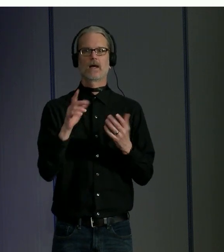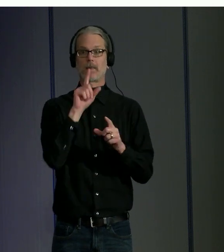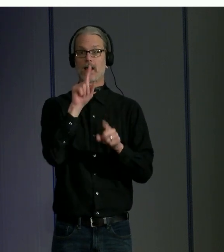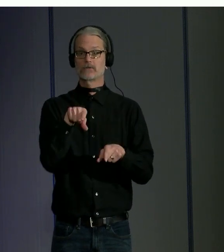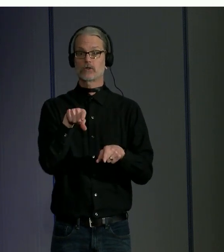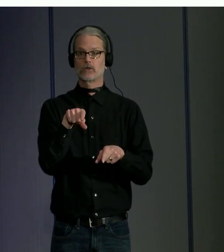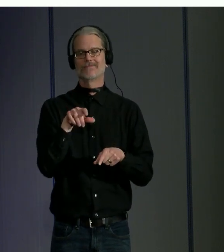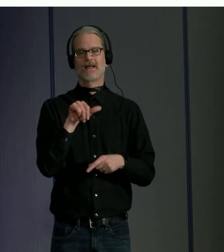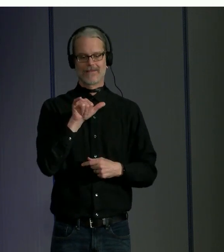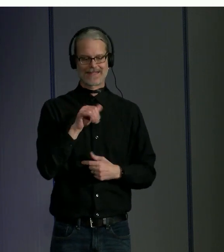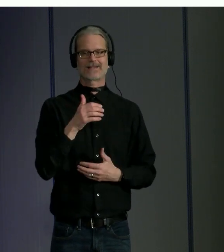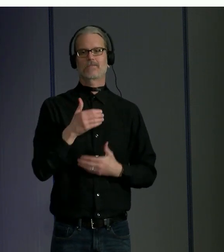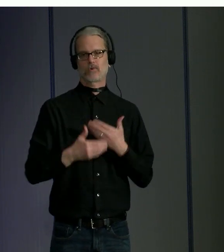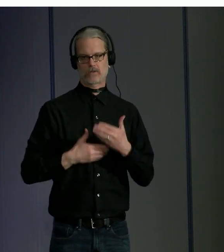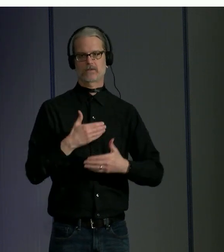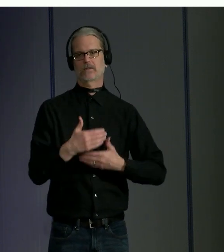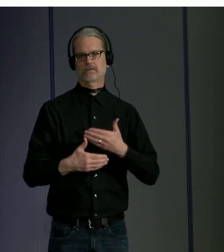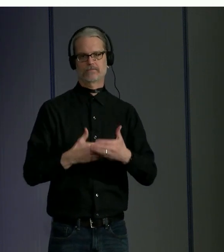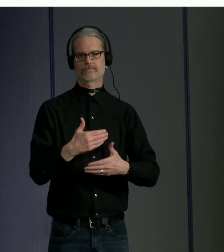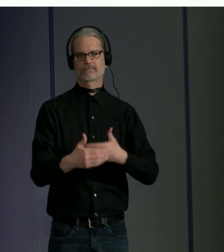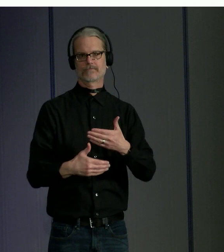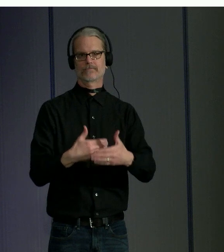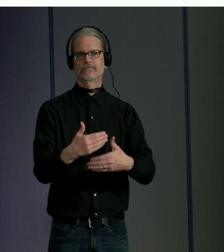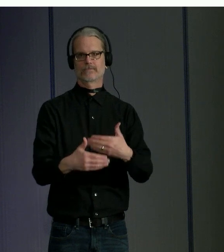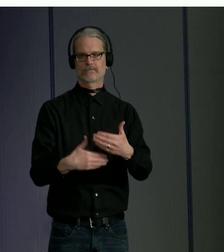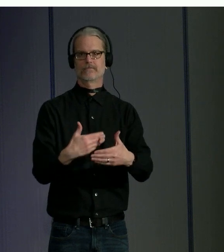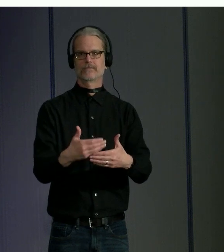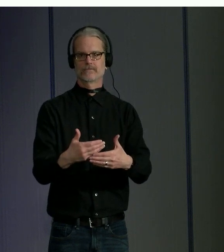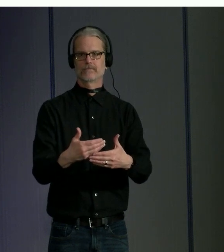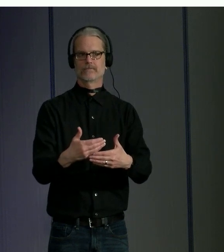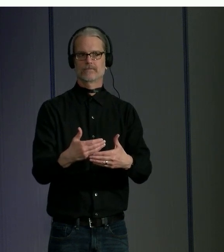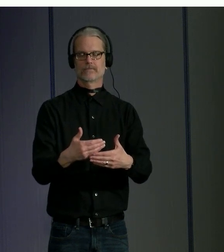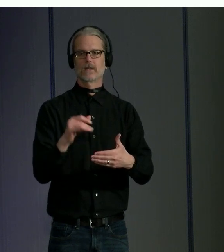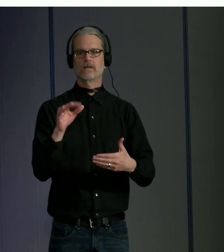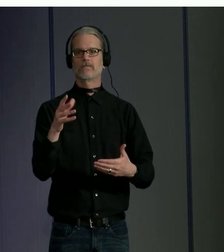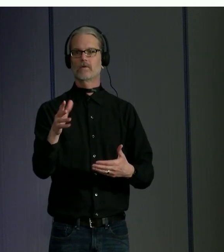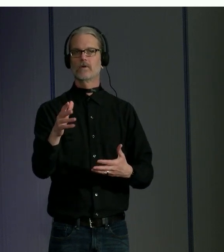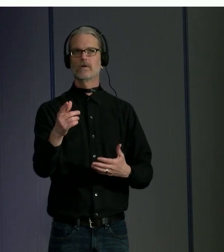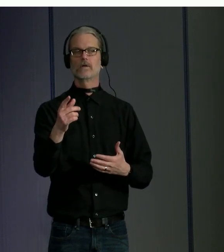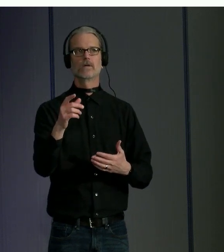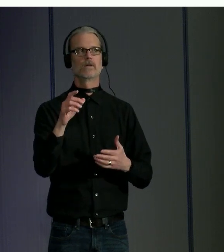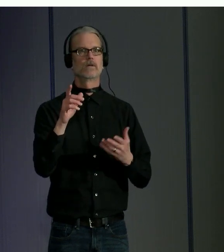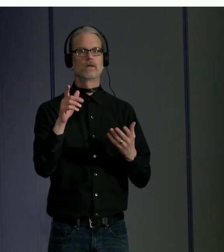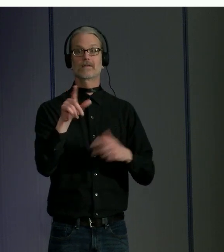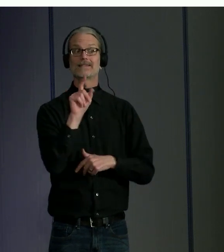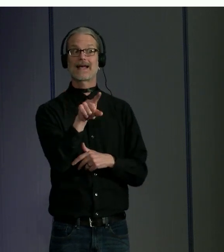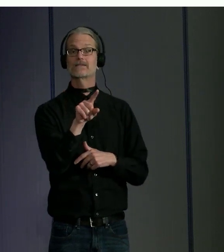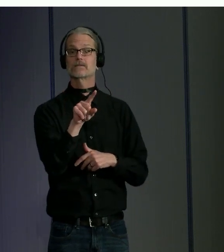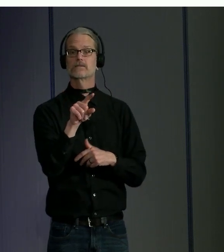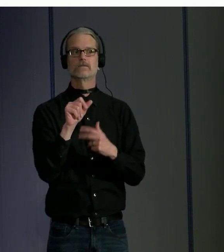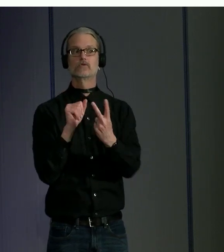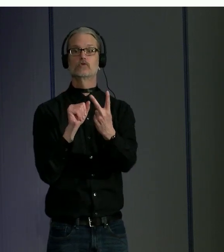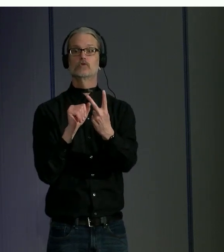It's a process. Because I think if you want to ask, let's ask two different questions about accessibility